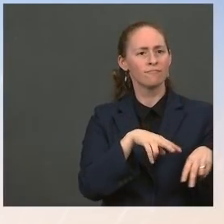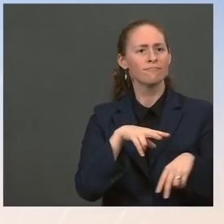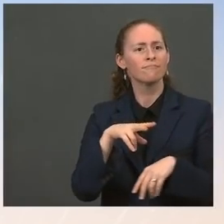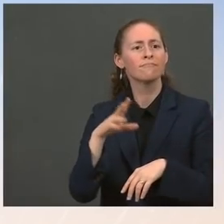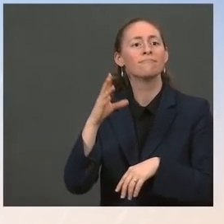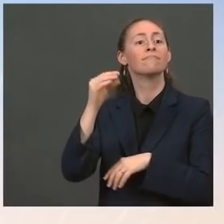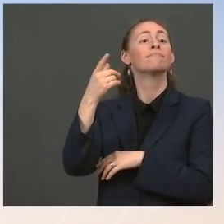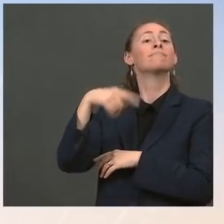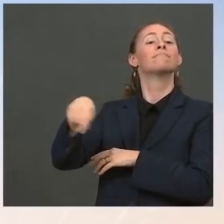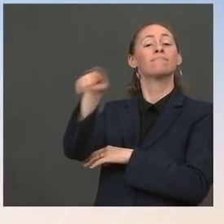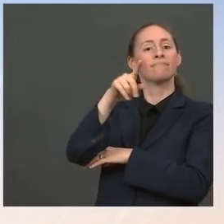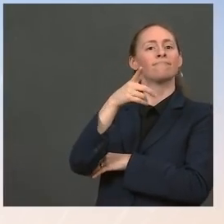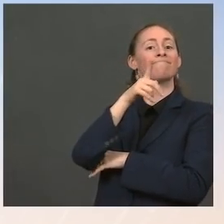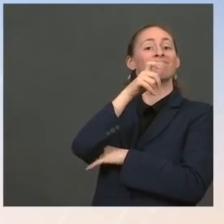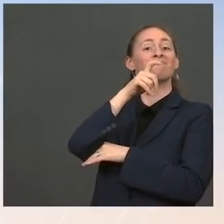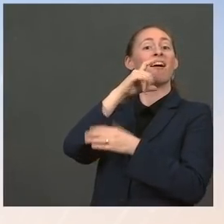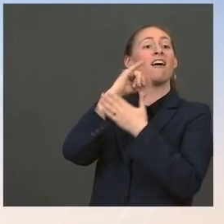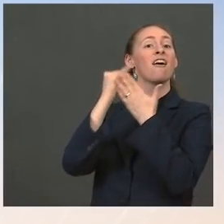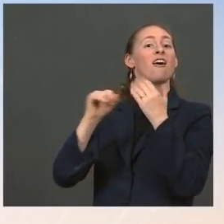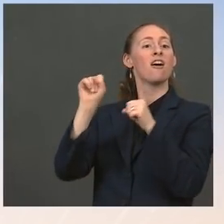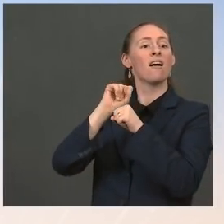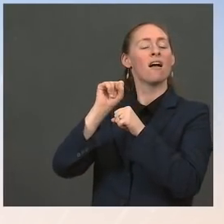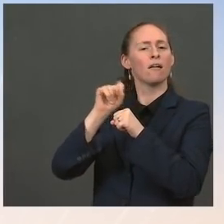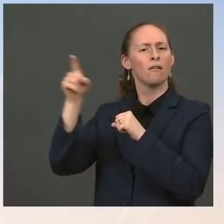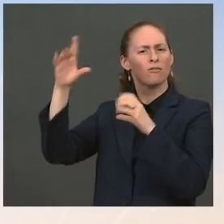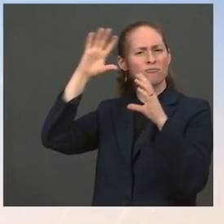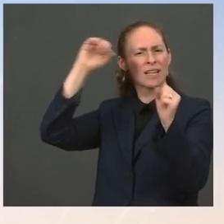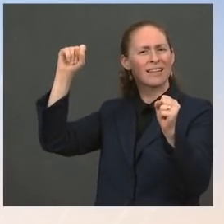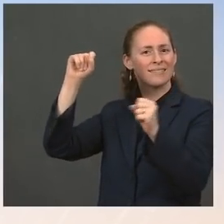The ethicists who have pointed to this arrangement